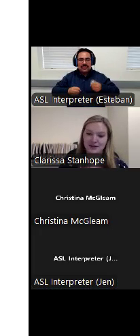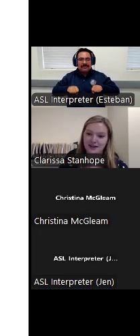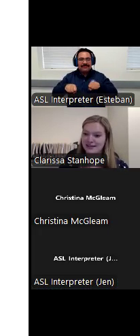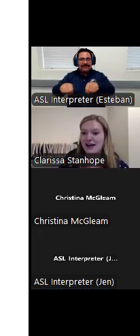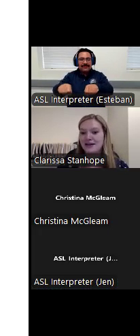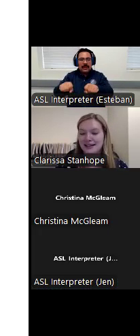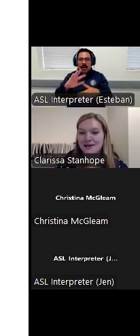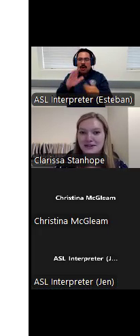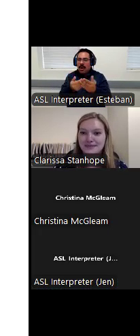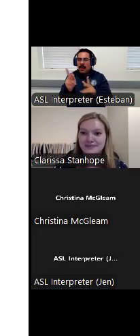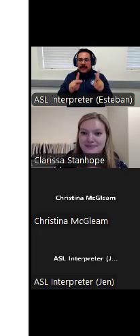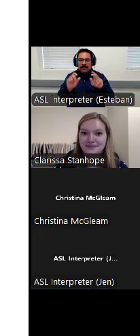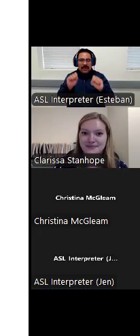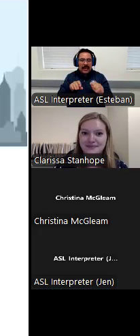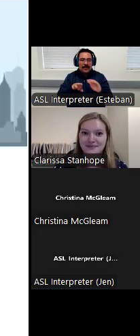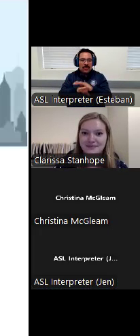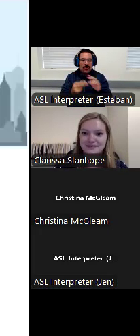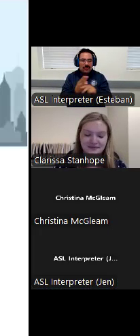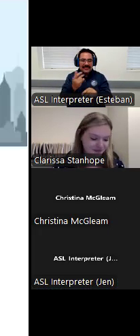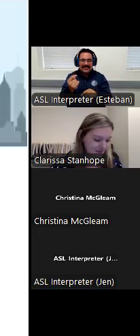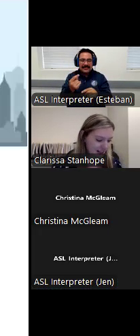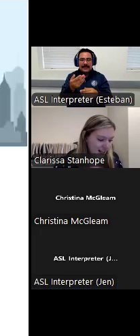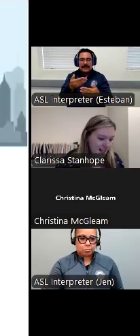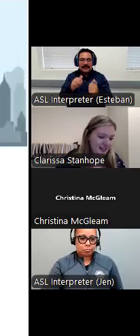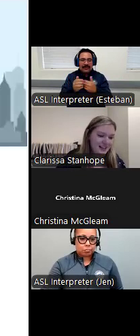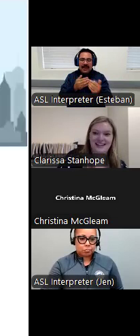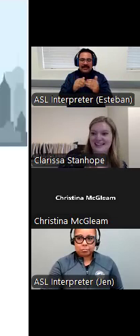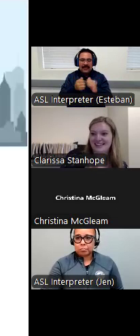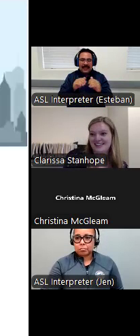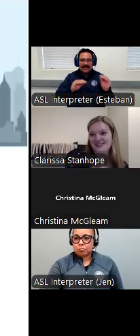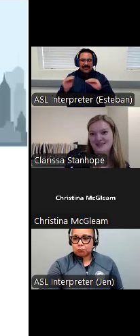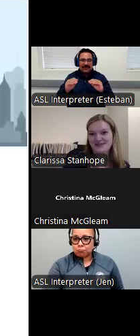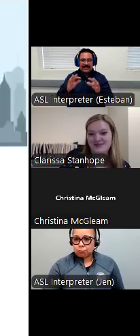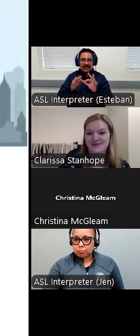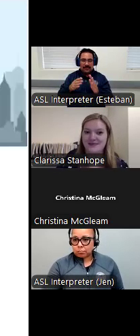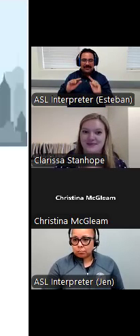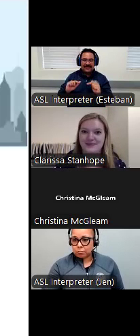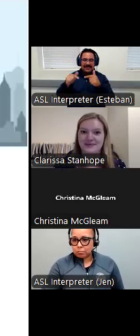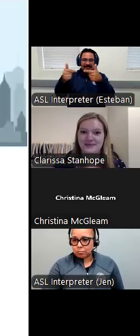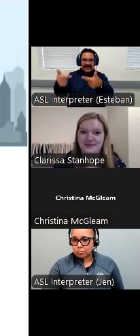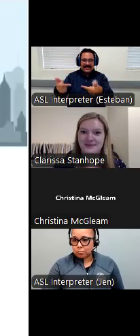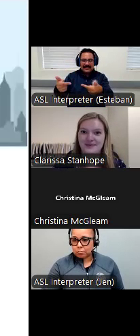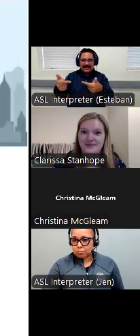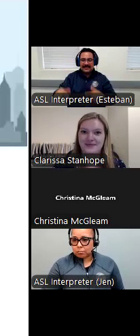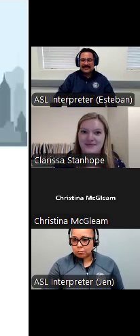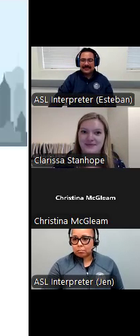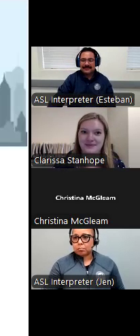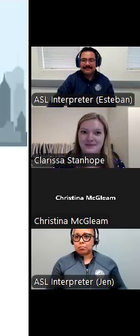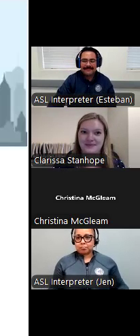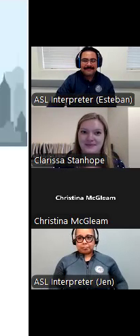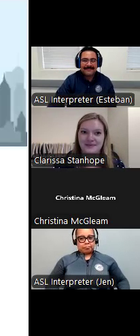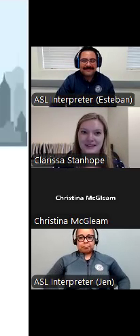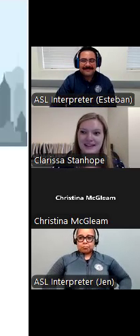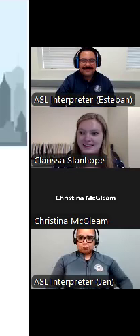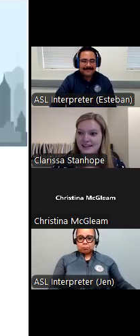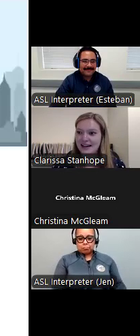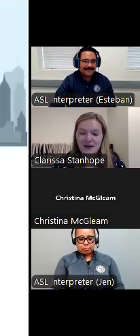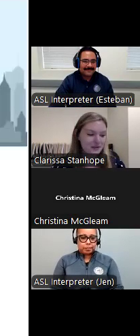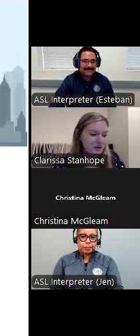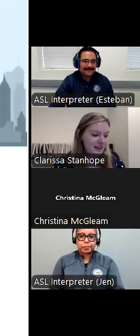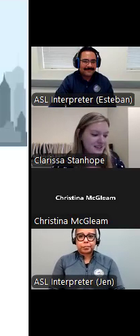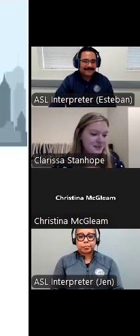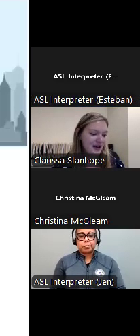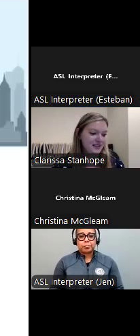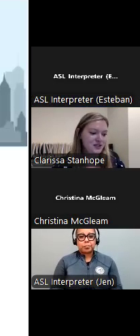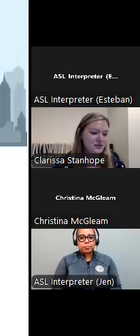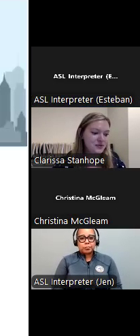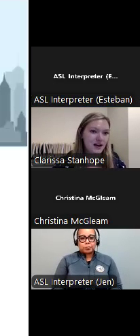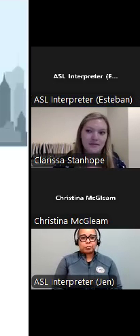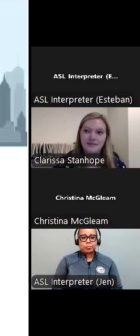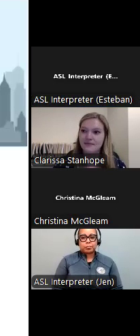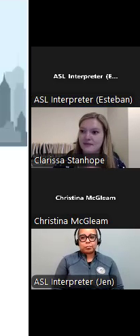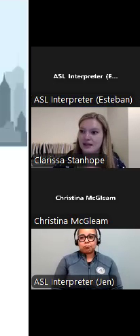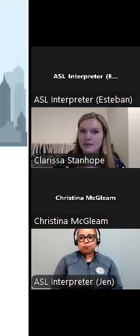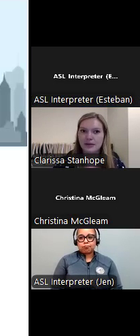regardless of how they encounter it. Now I will pass this back to, I believe, Commissioner Arfa.